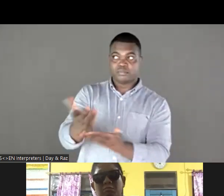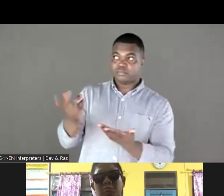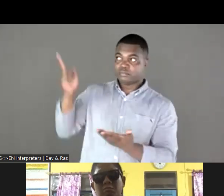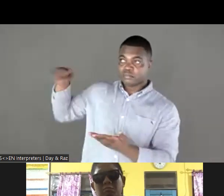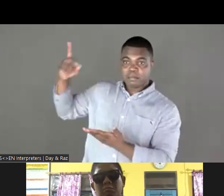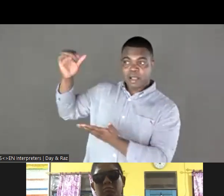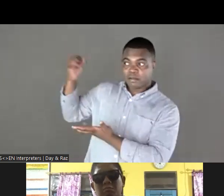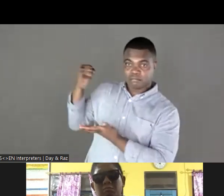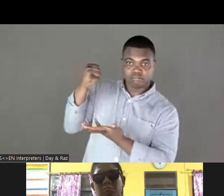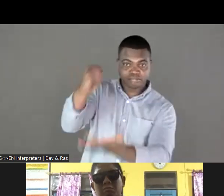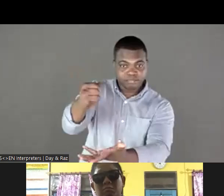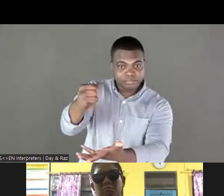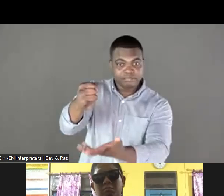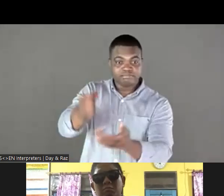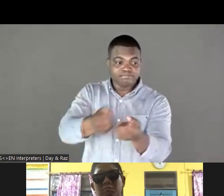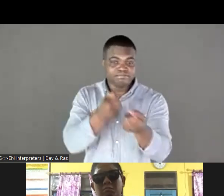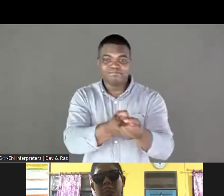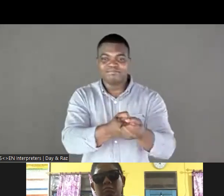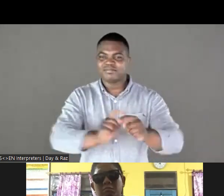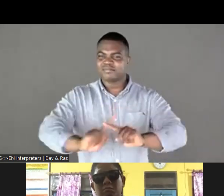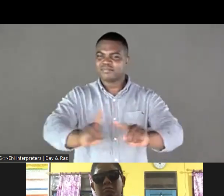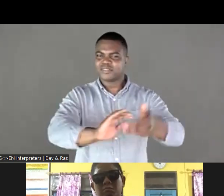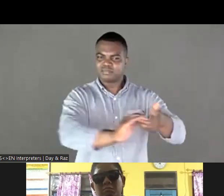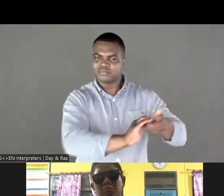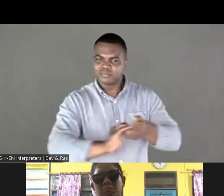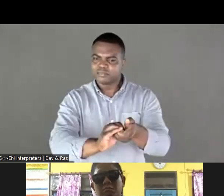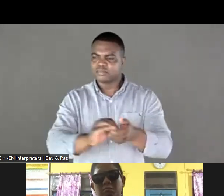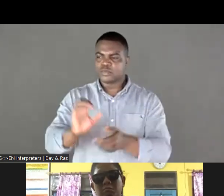how the funding then trickles down to the op eds on the ground, the funding